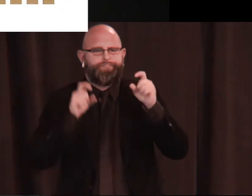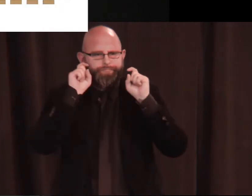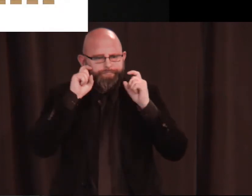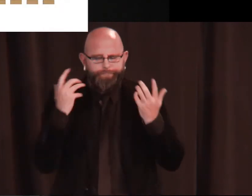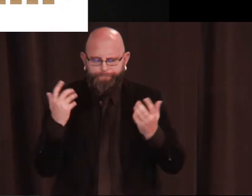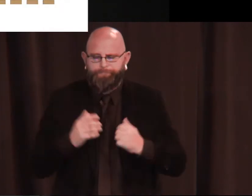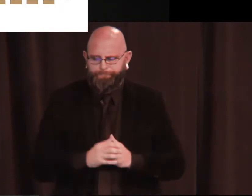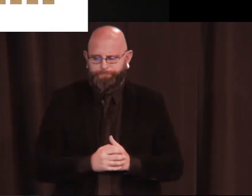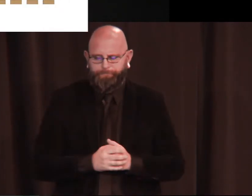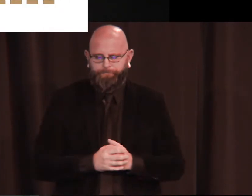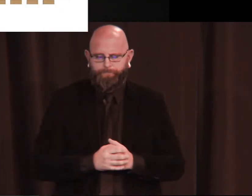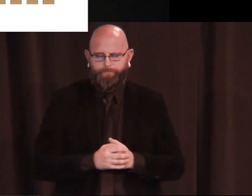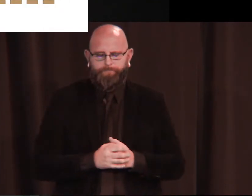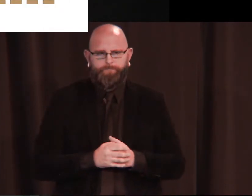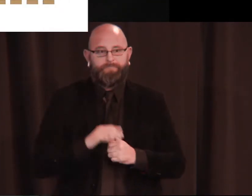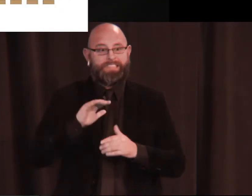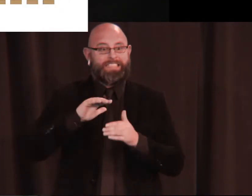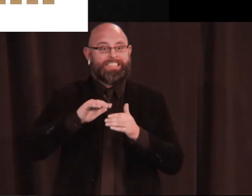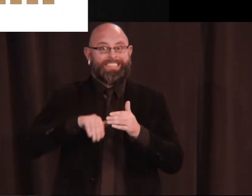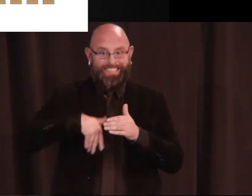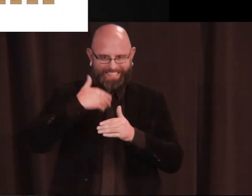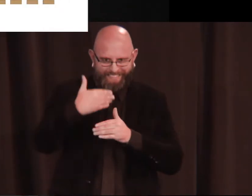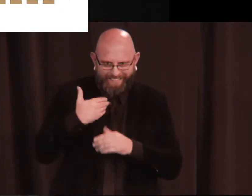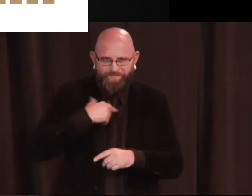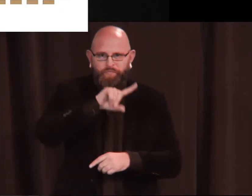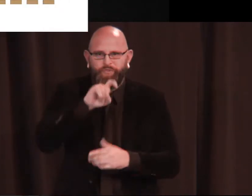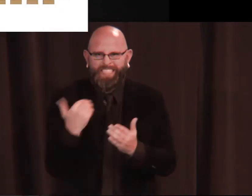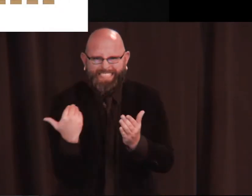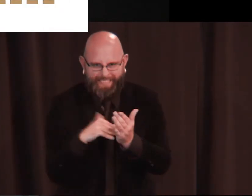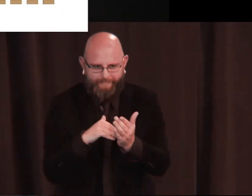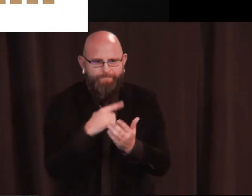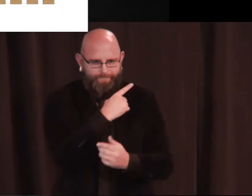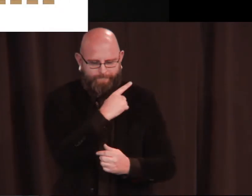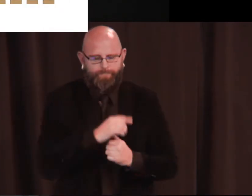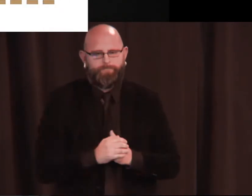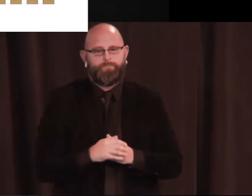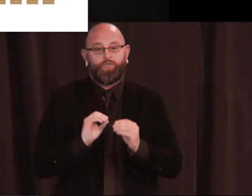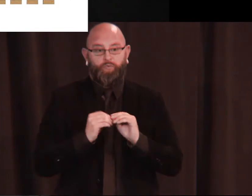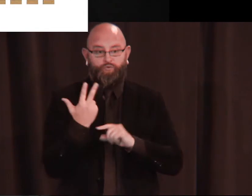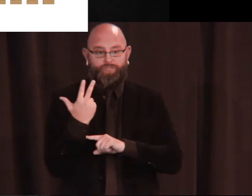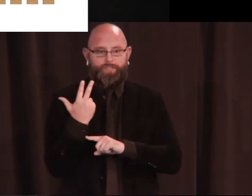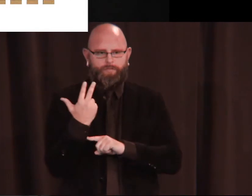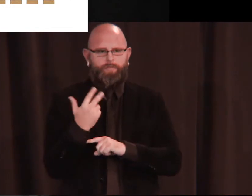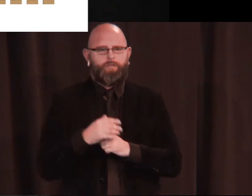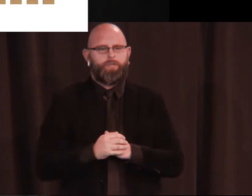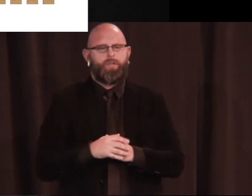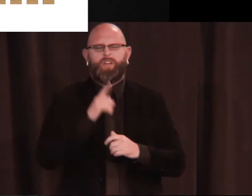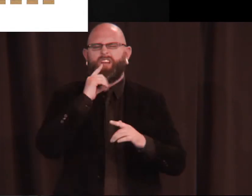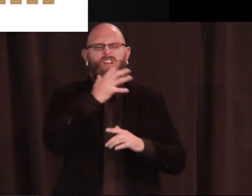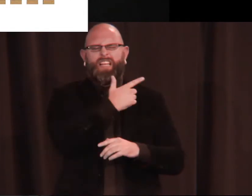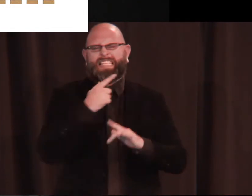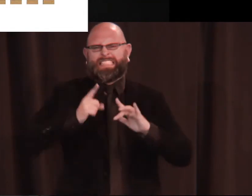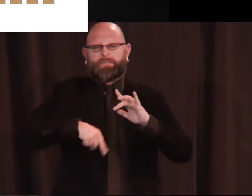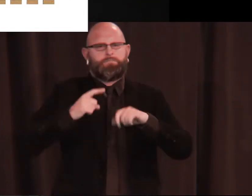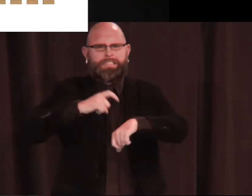All right. So, another question. You know what? Let's skip this because I'm getting a little nervous on time. We're going to skip number 3.